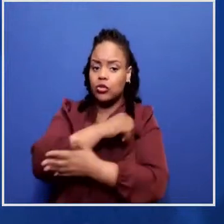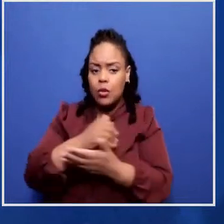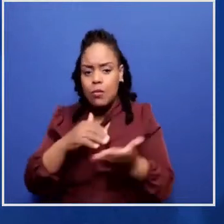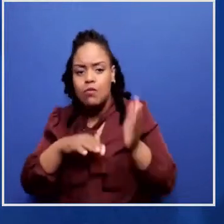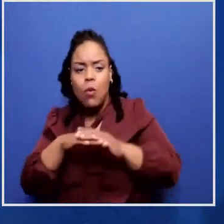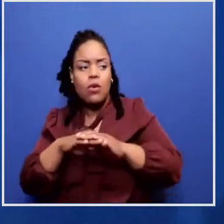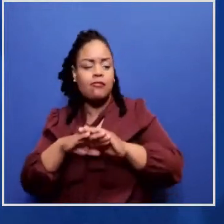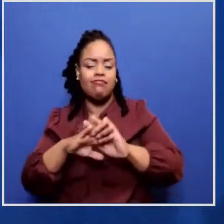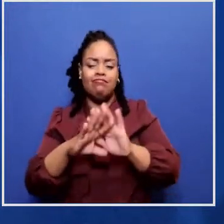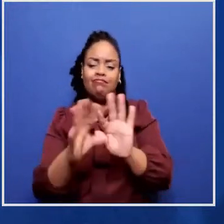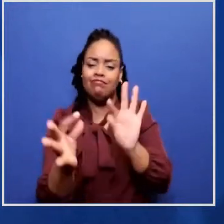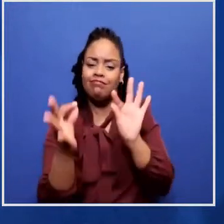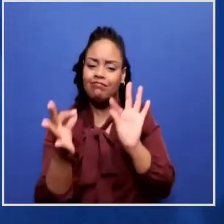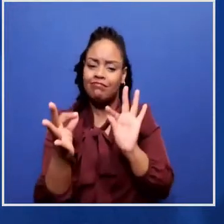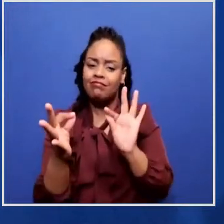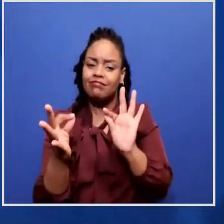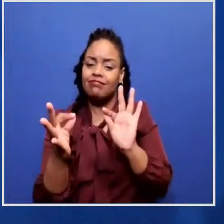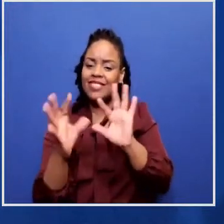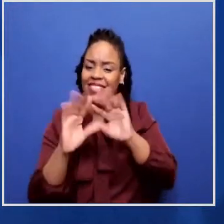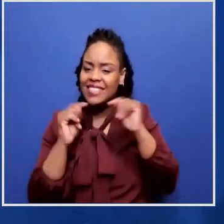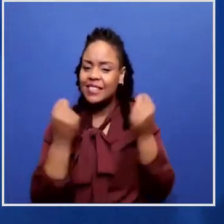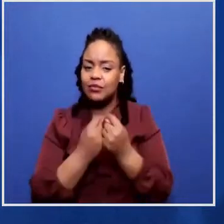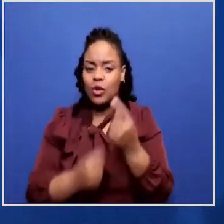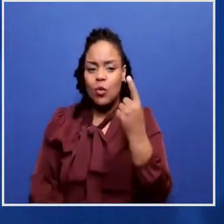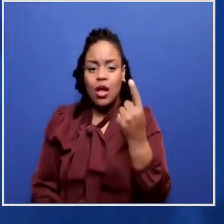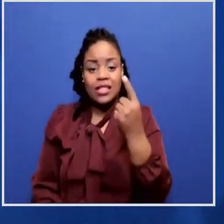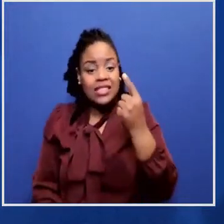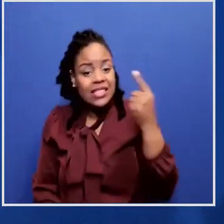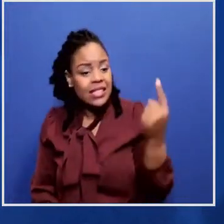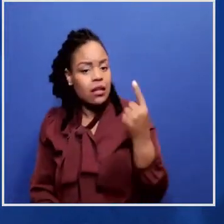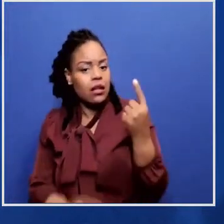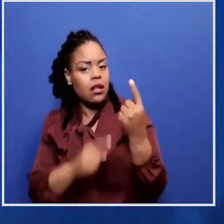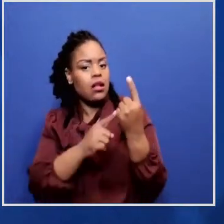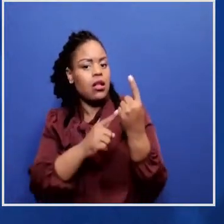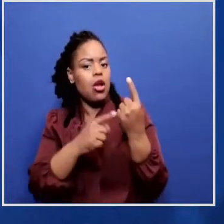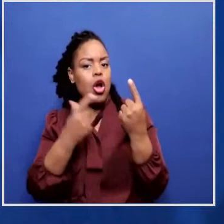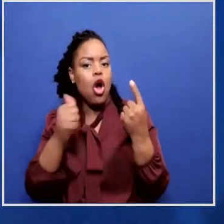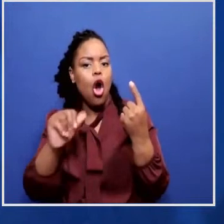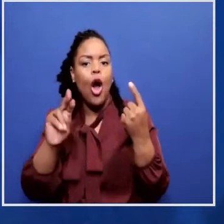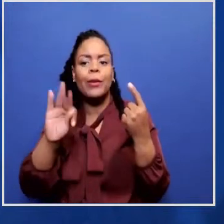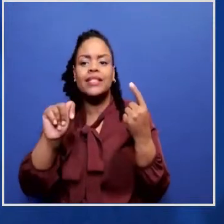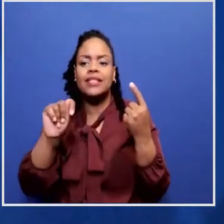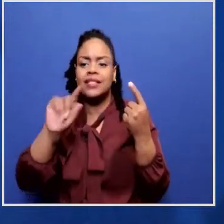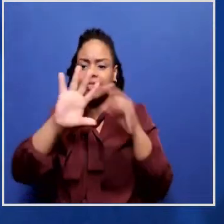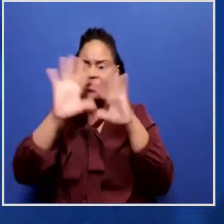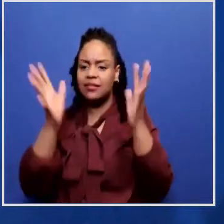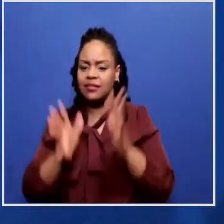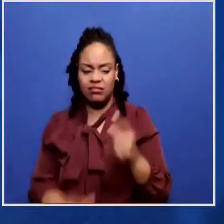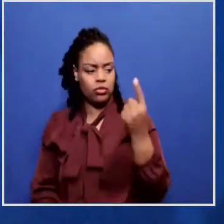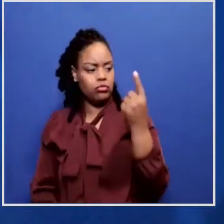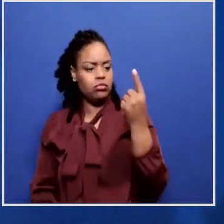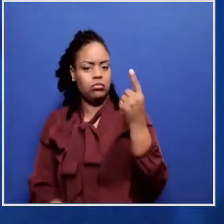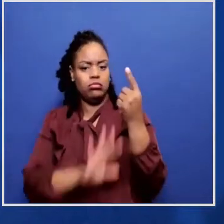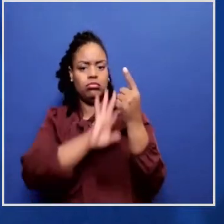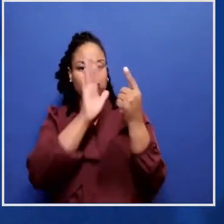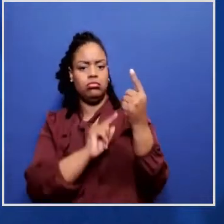TOGETHER, WE CAN MAKE THIS COUNTRY THAT TRULY MORE PERFECT